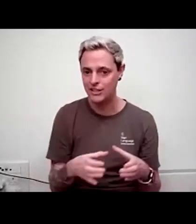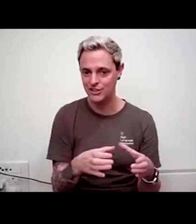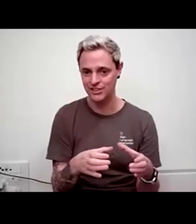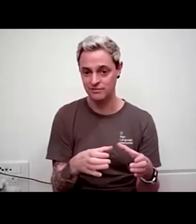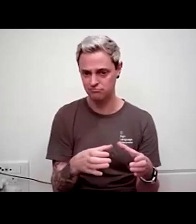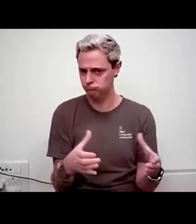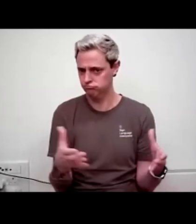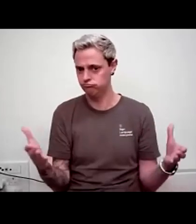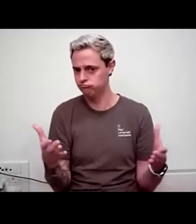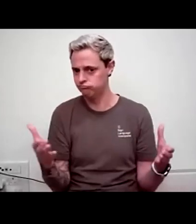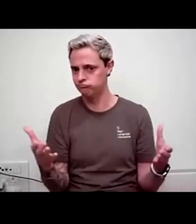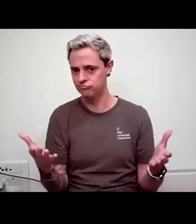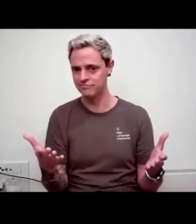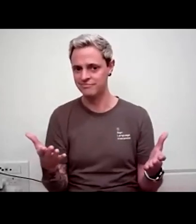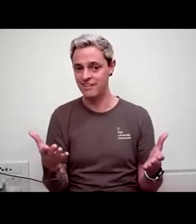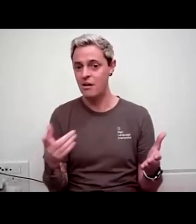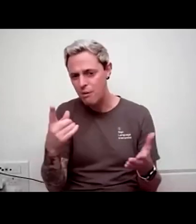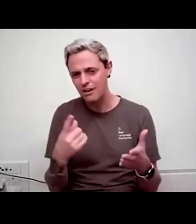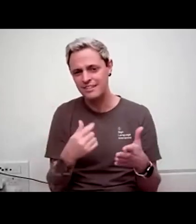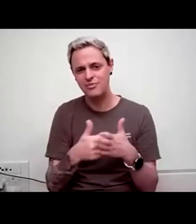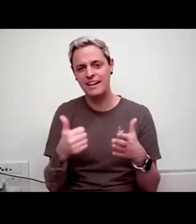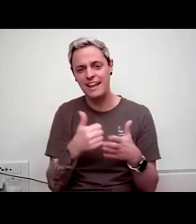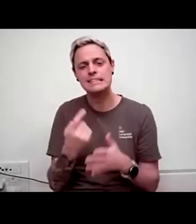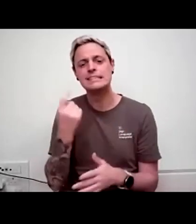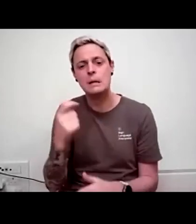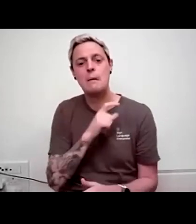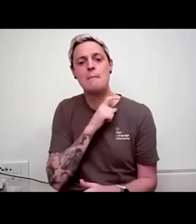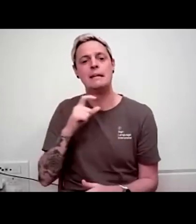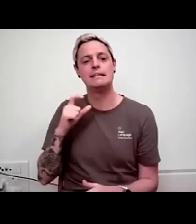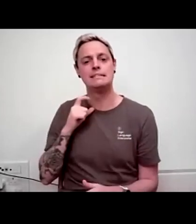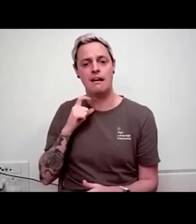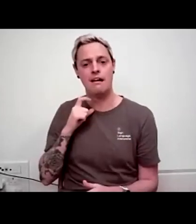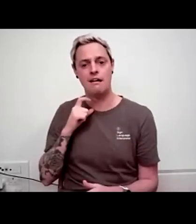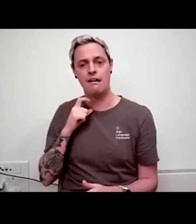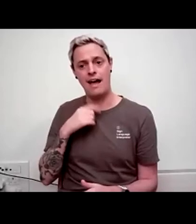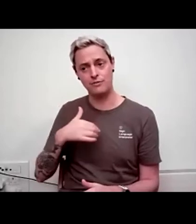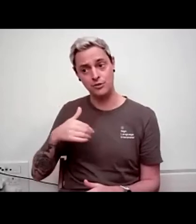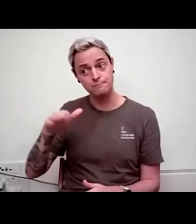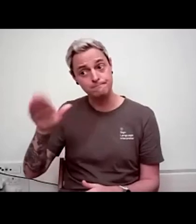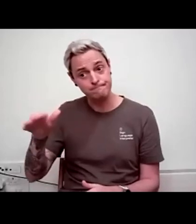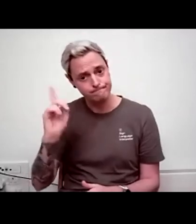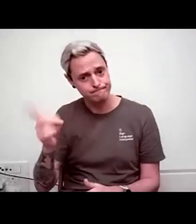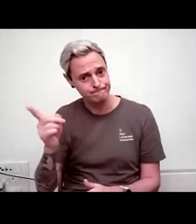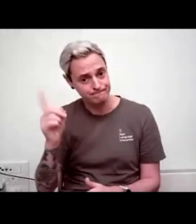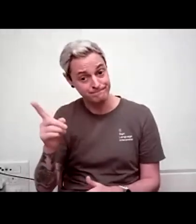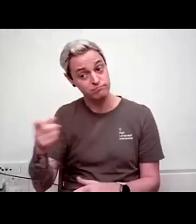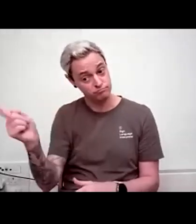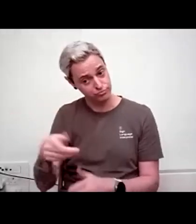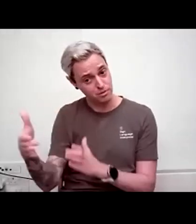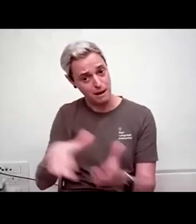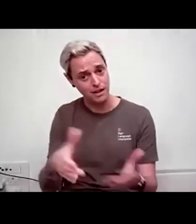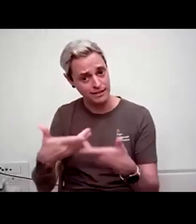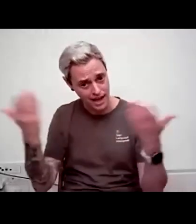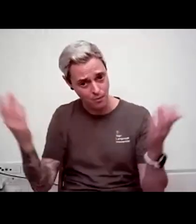Although frequently individual ministers may have to be sternly reminded of this.